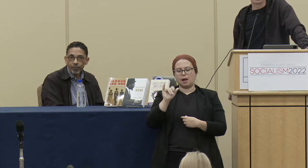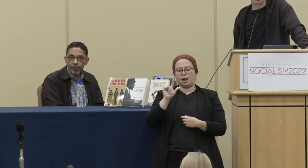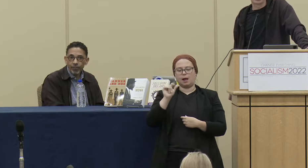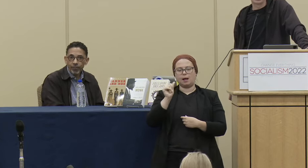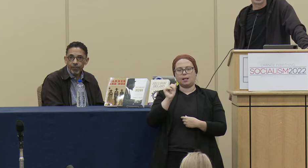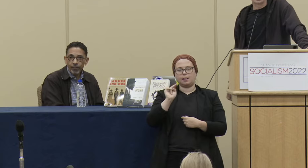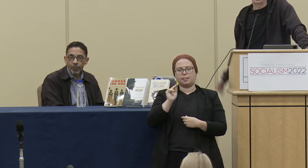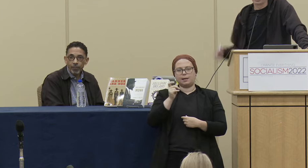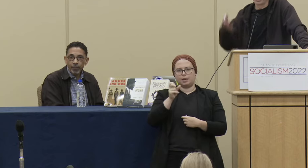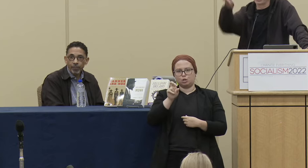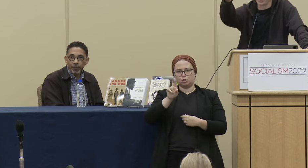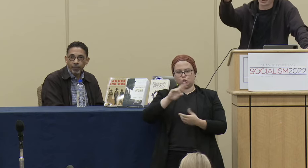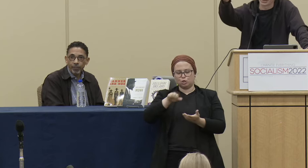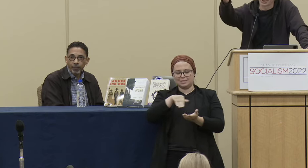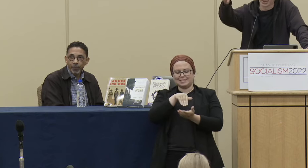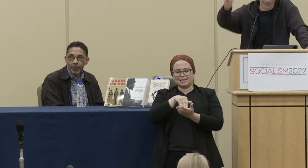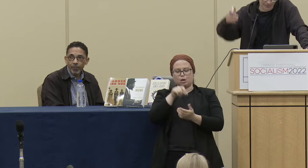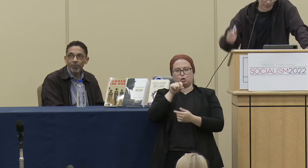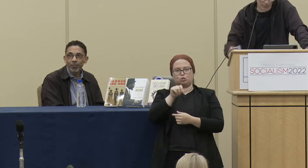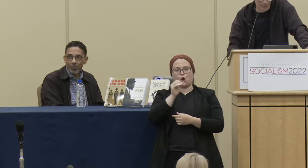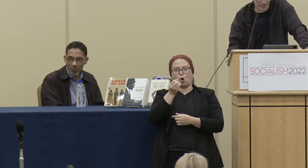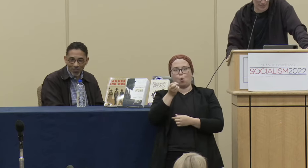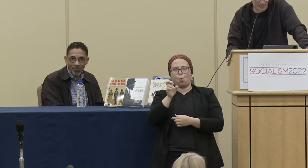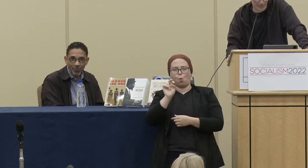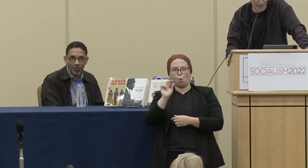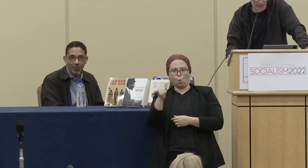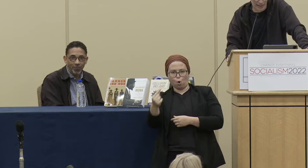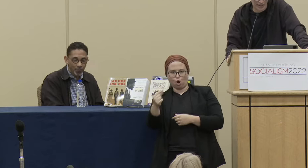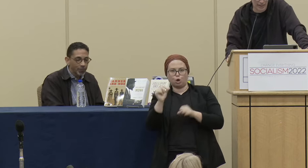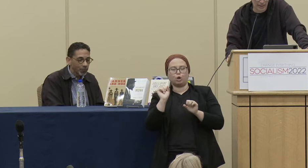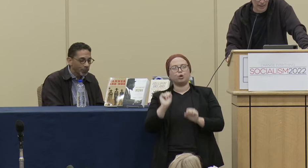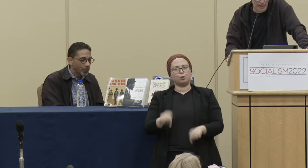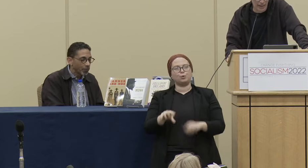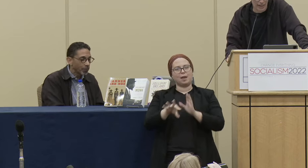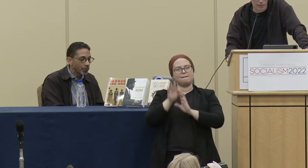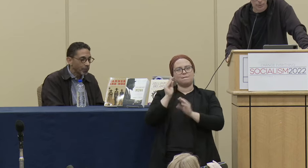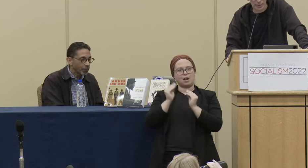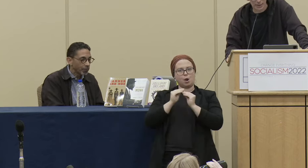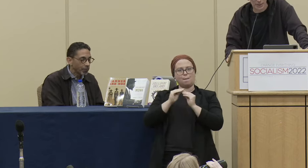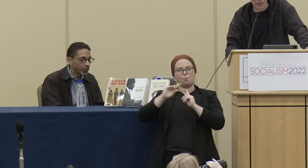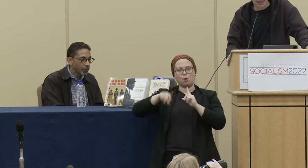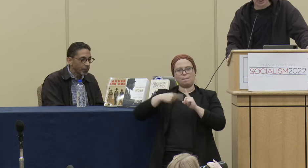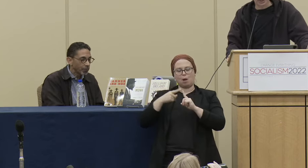October 2nd in Tennessee . Highlandercenter. org, you can